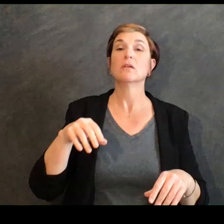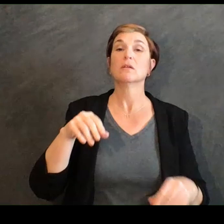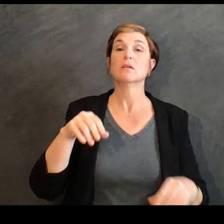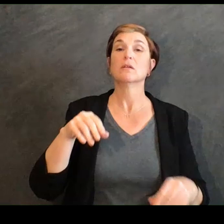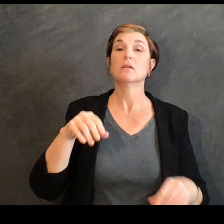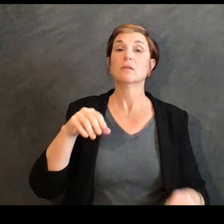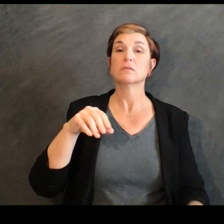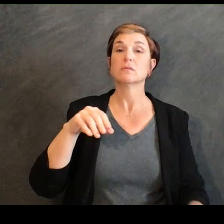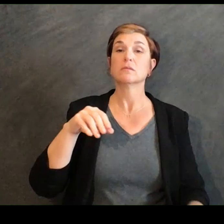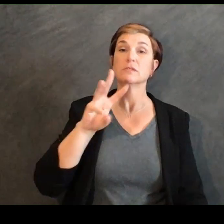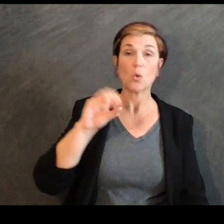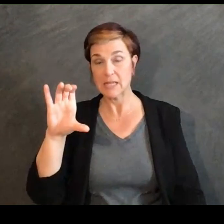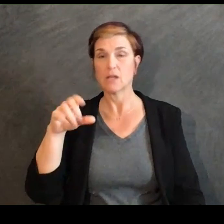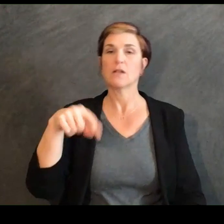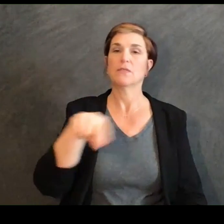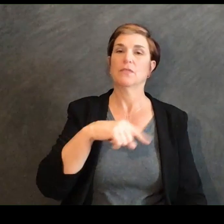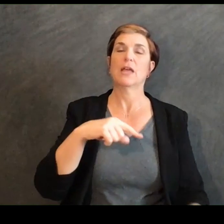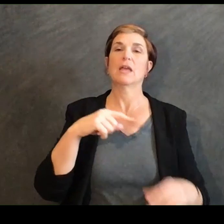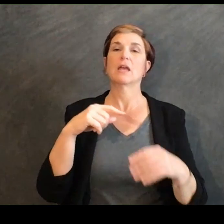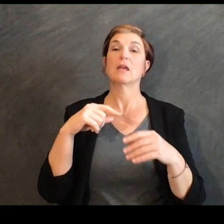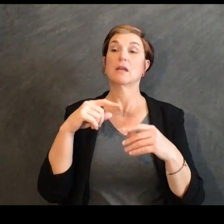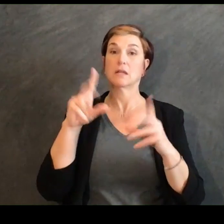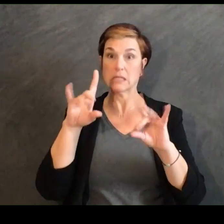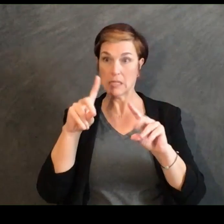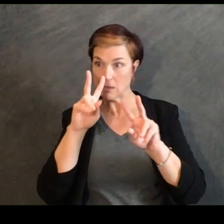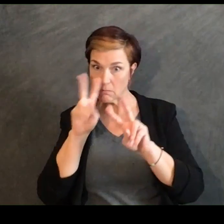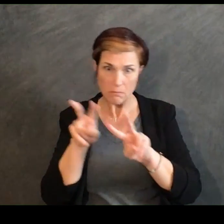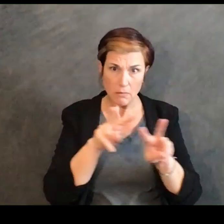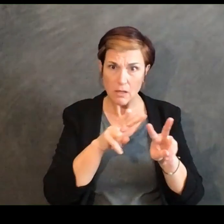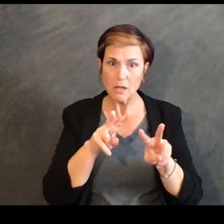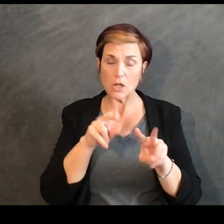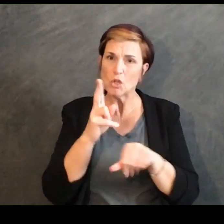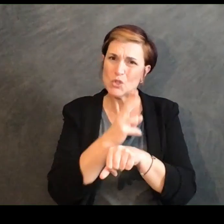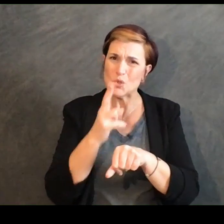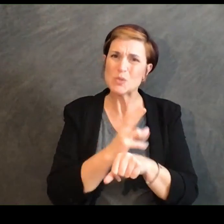the existing flu surveillance system that surveillance system was then